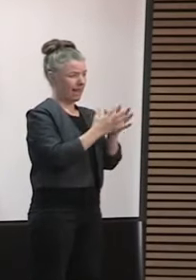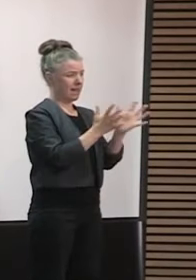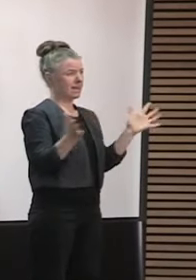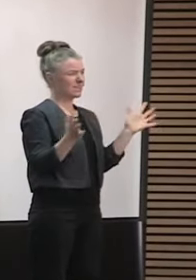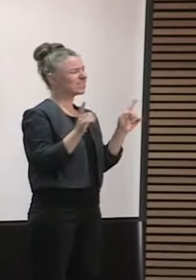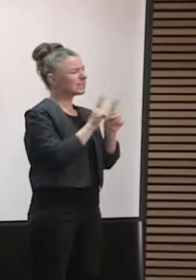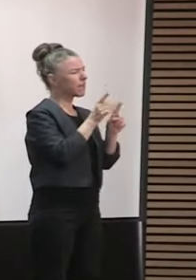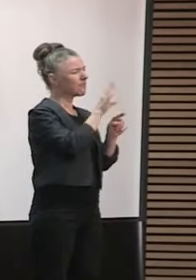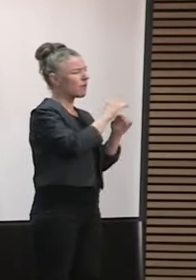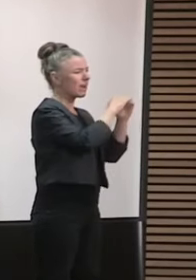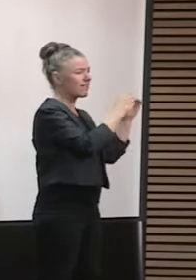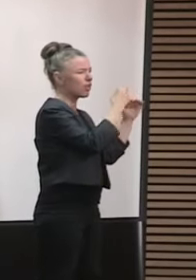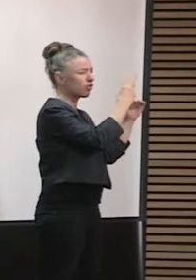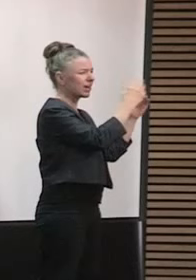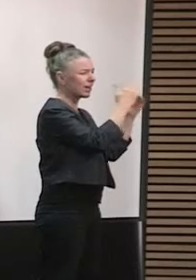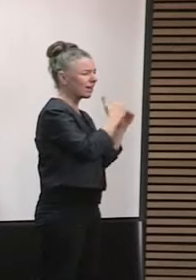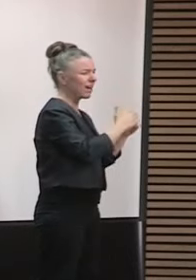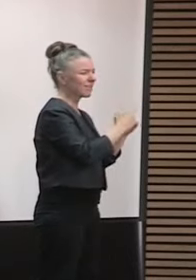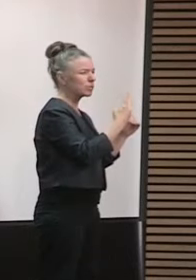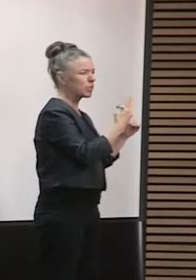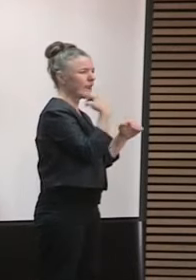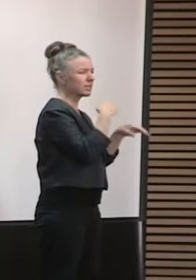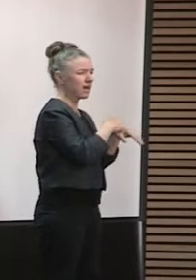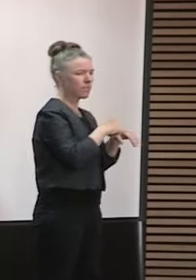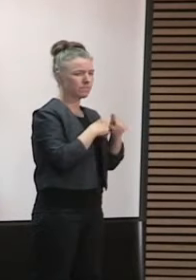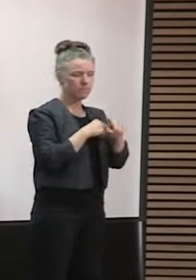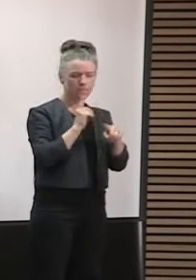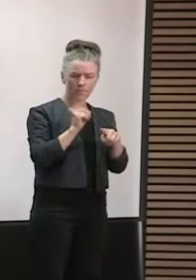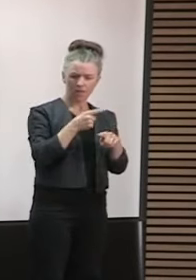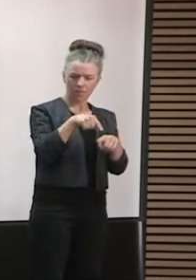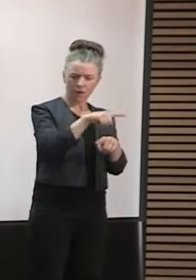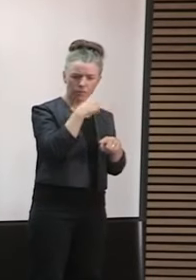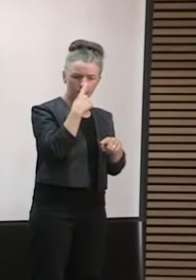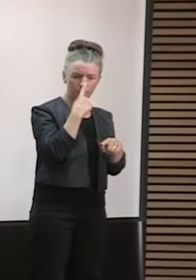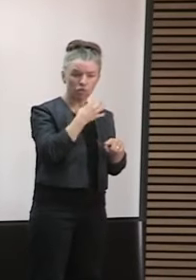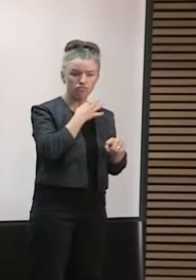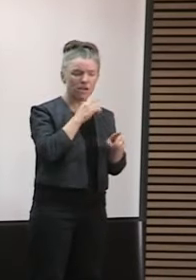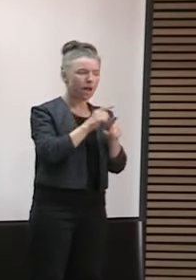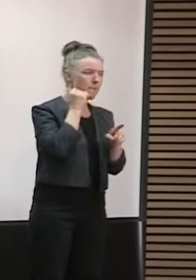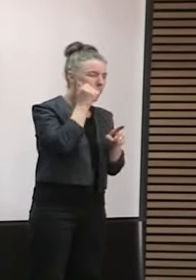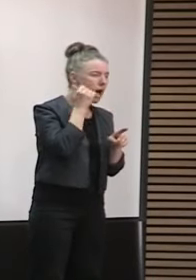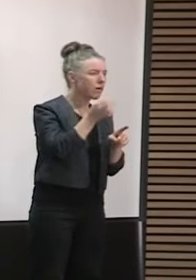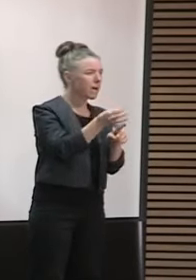on my diary for Friday. Those booklets you were talking about at the beginning, the manual ones,